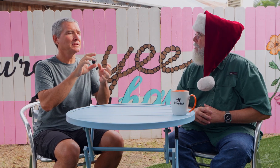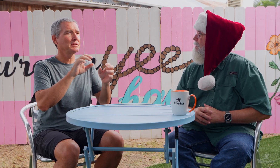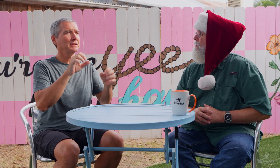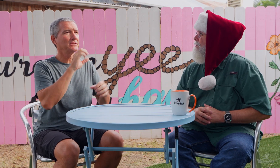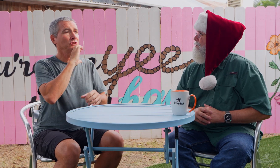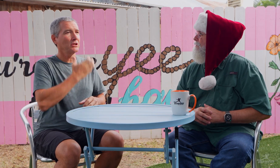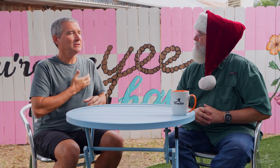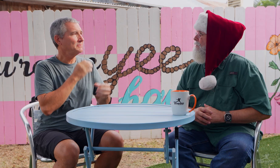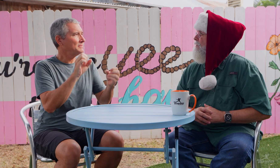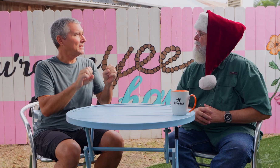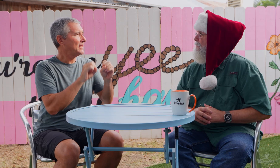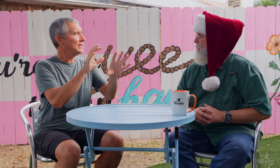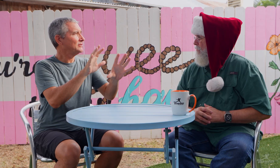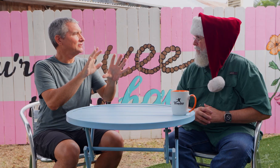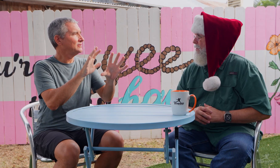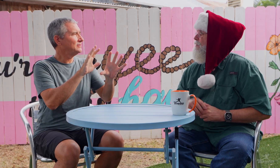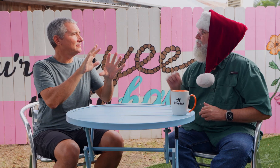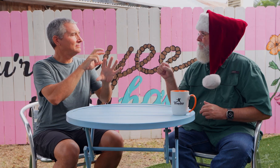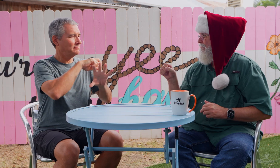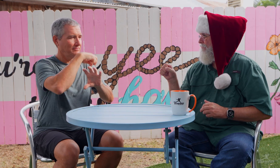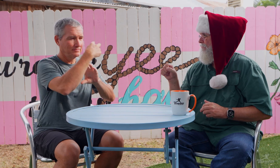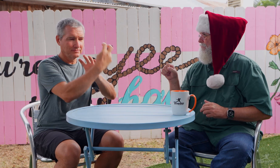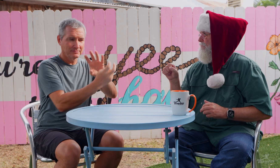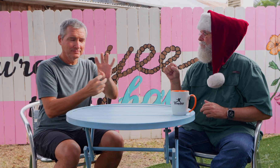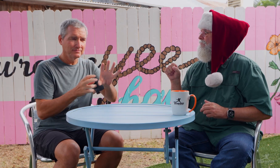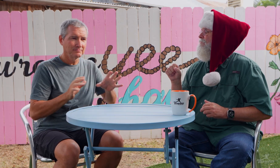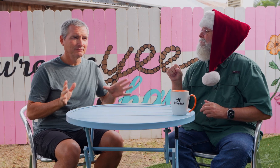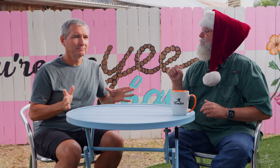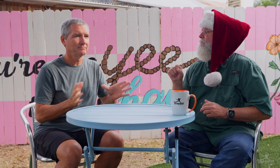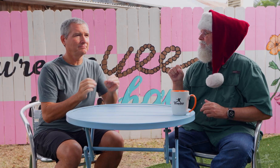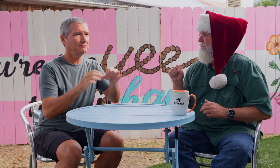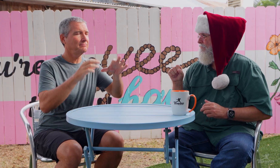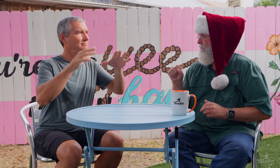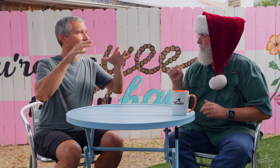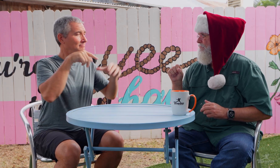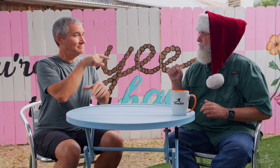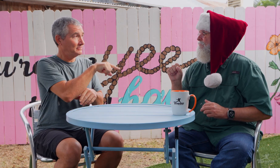Using Santa Claus' magic to travel around the world,